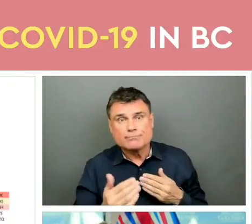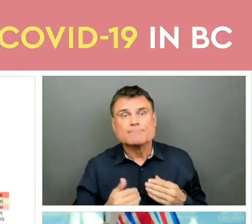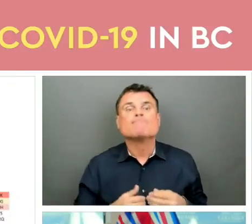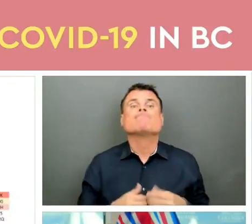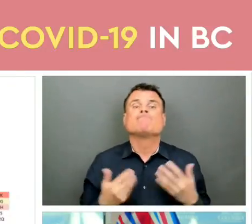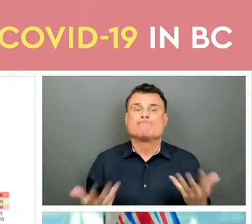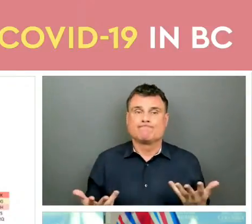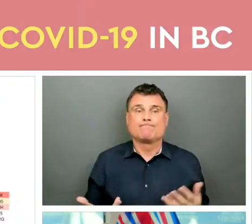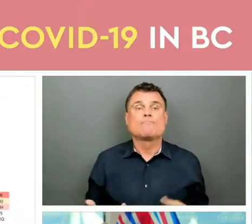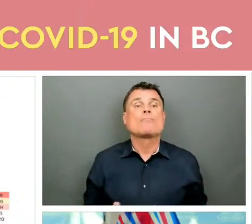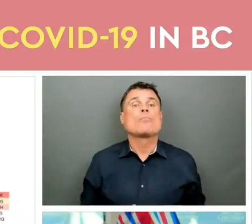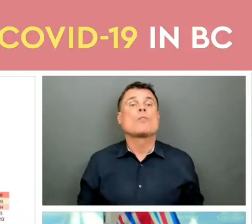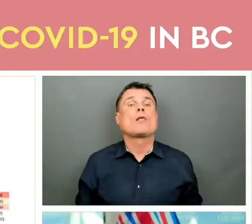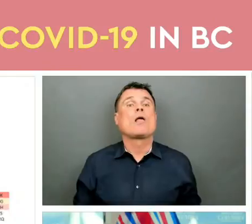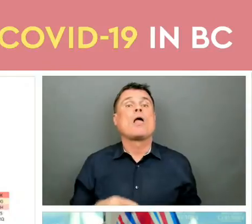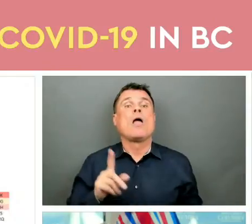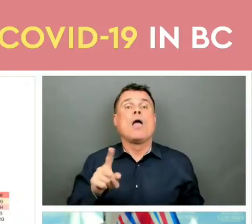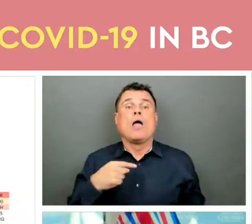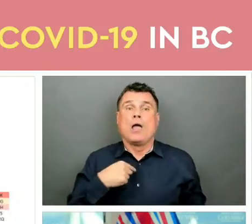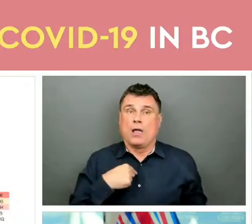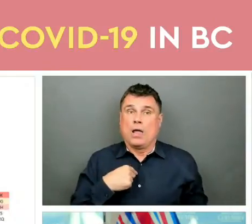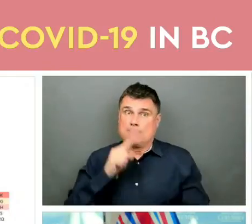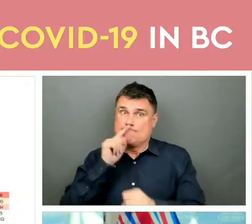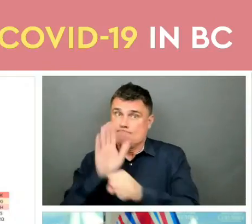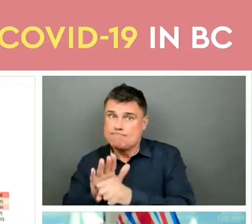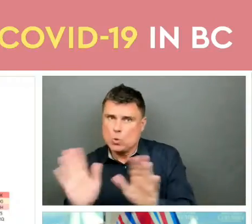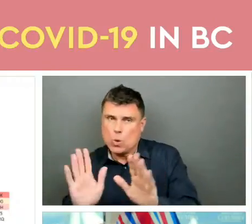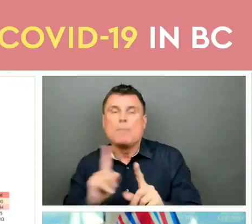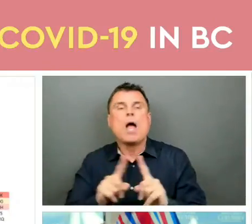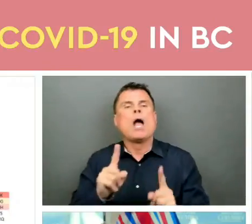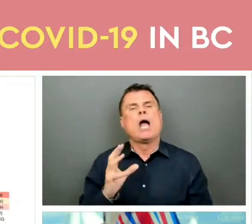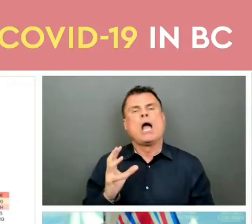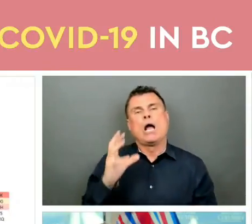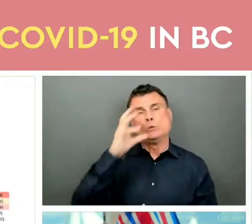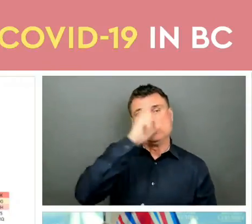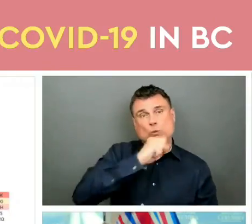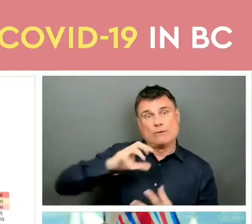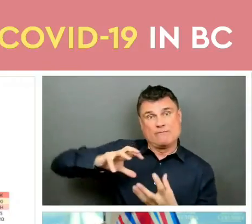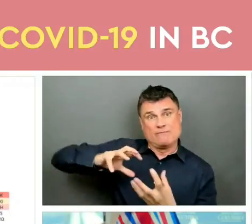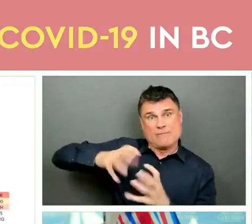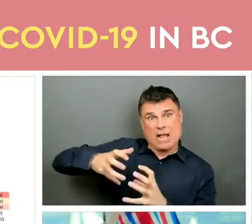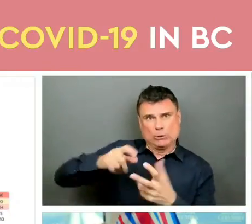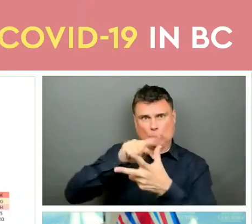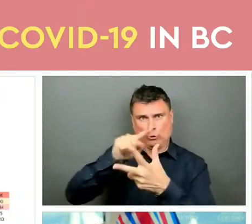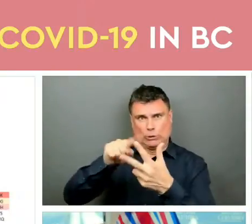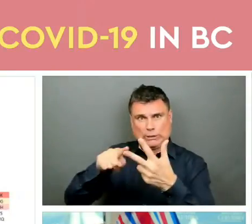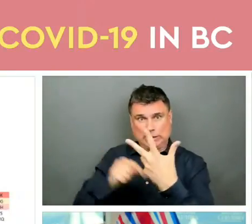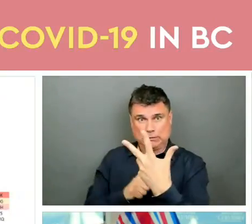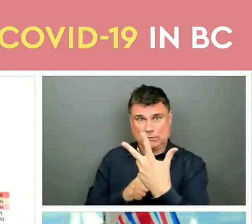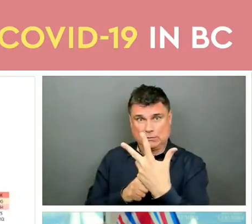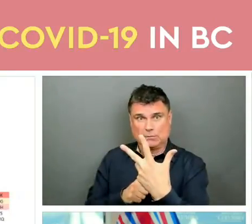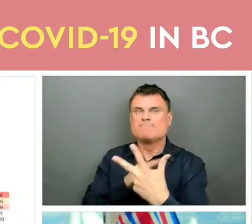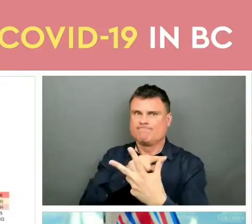We just assume that those screen positives will be the variants. We assume that